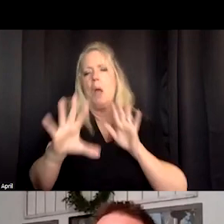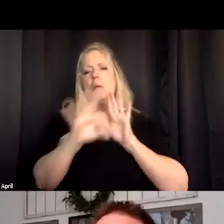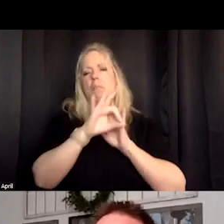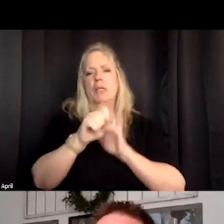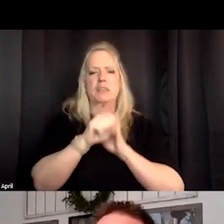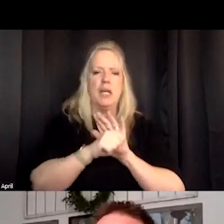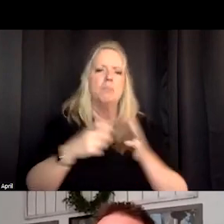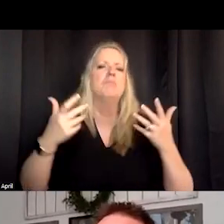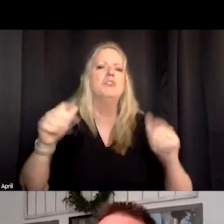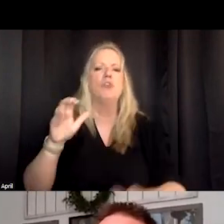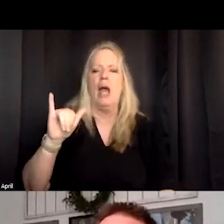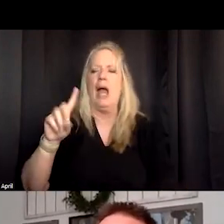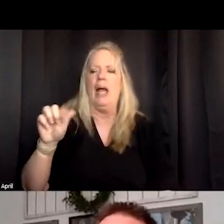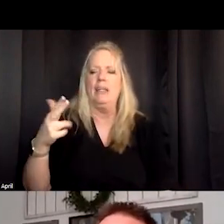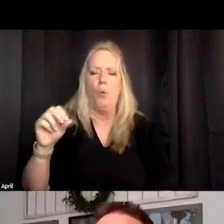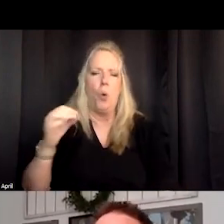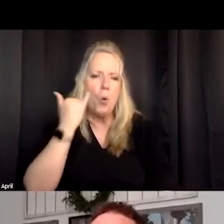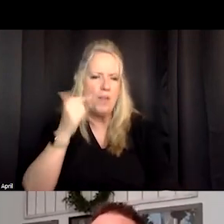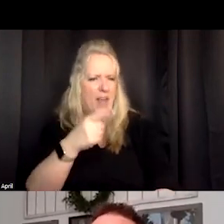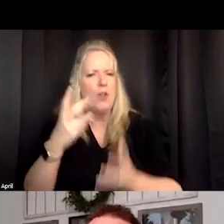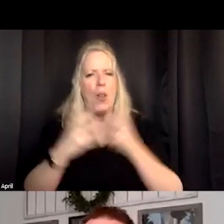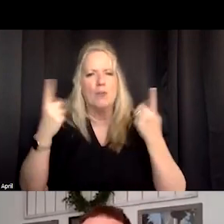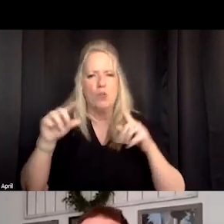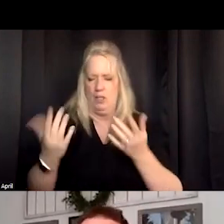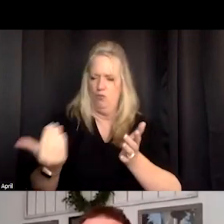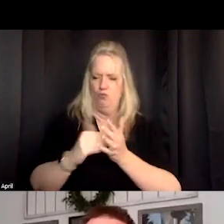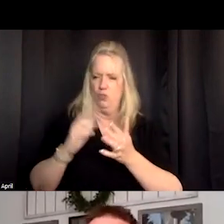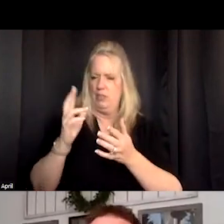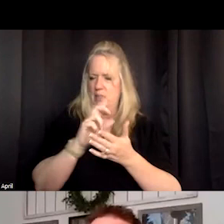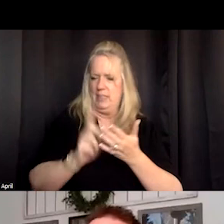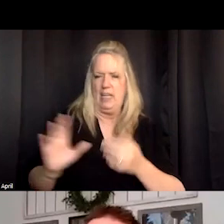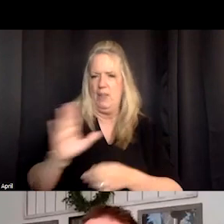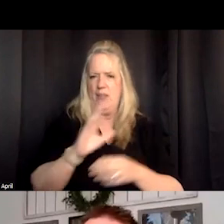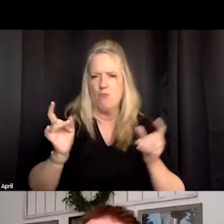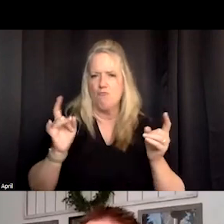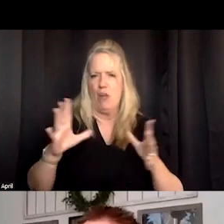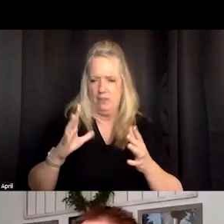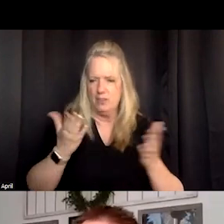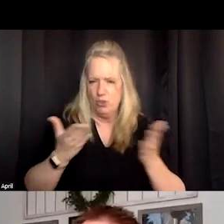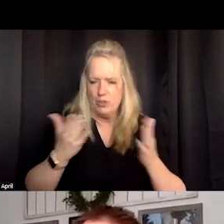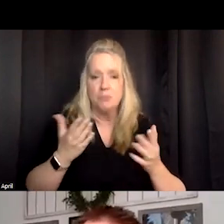TRY IDAHO. A LOT GOING ON, REDESIGNING CRISIS SERVICES. WHAT YOU ARE SEEING RIGHT NOW IS JUST,